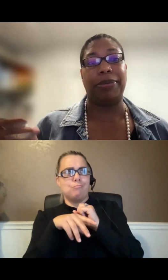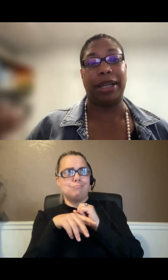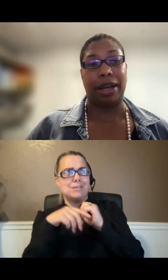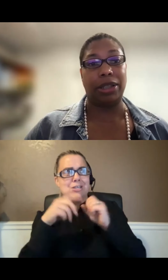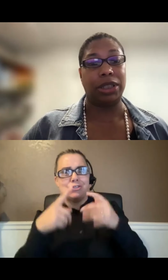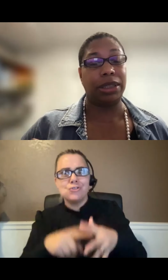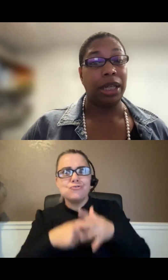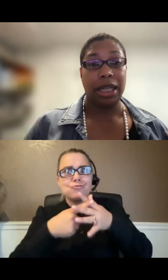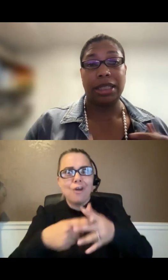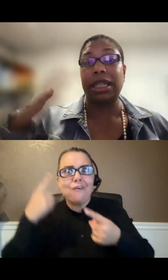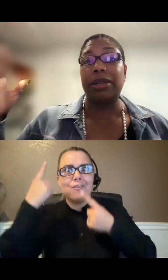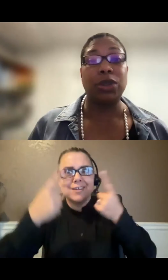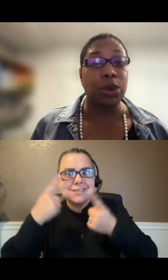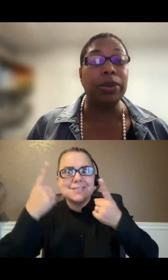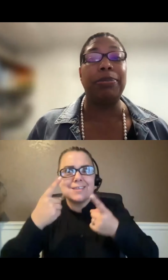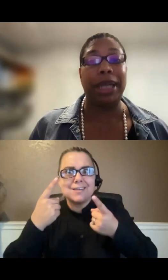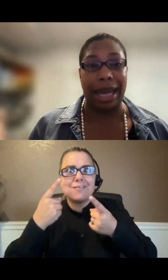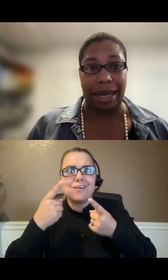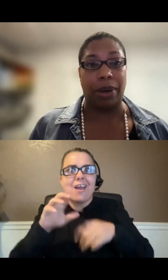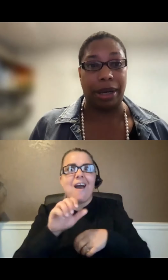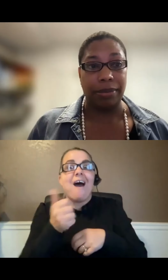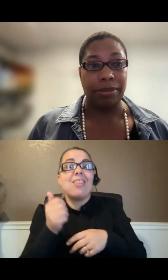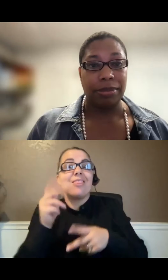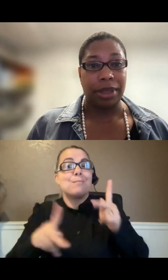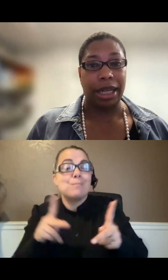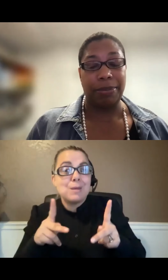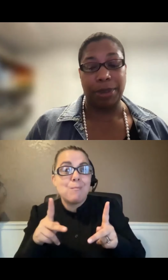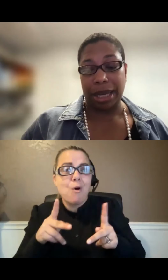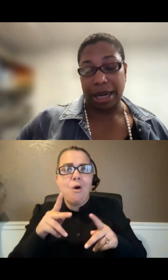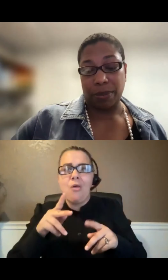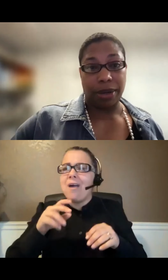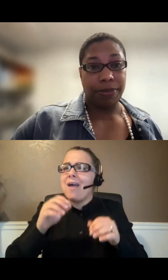type of technologies as it can truly be anyone. It could be anyone.